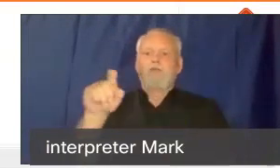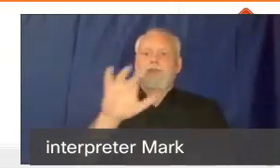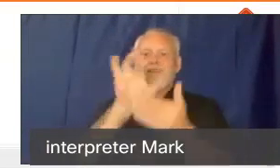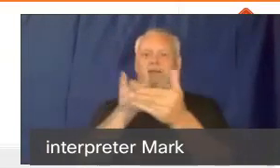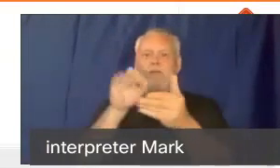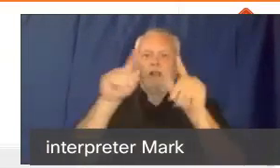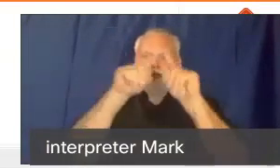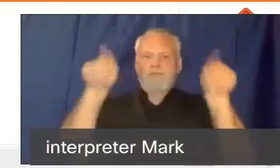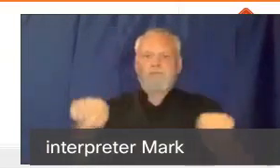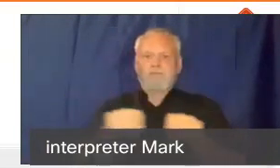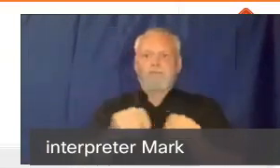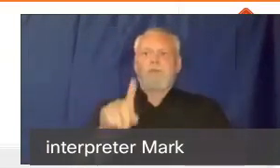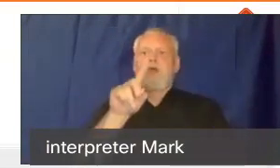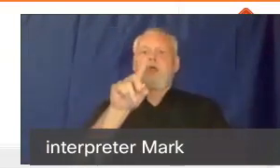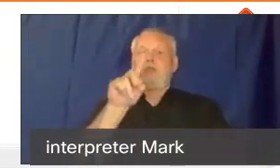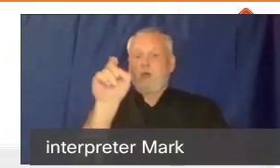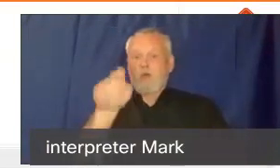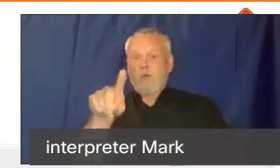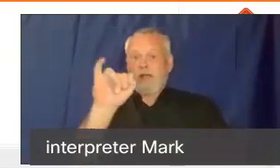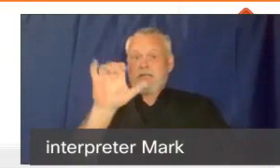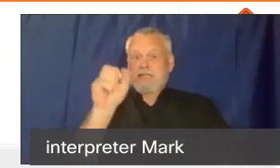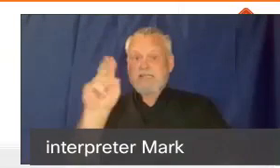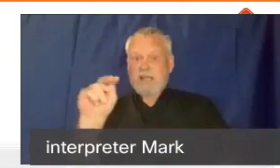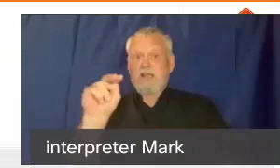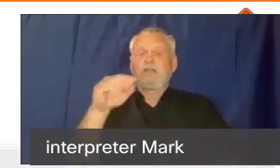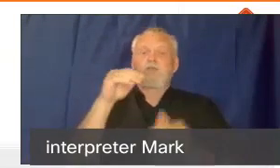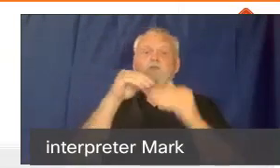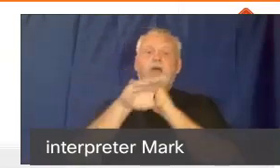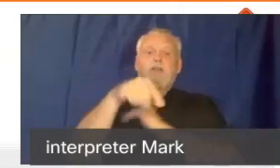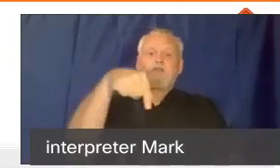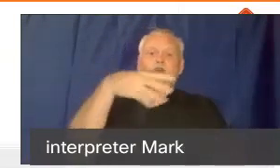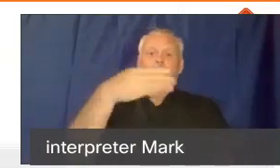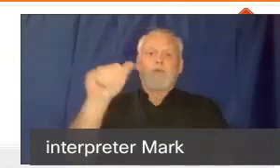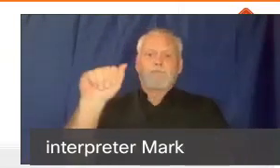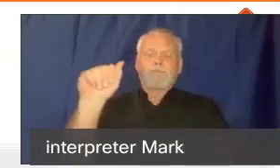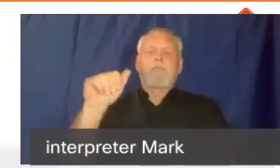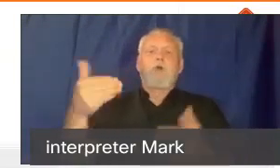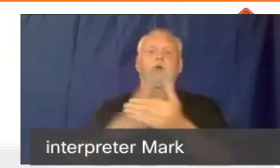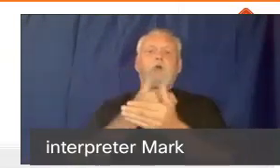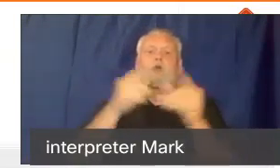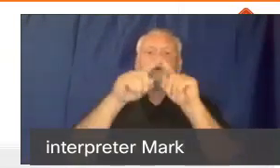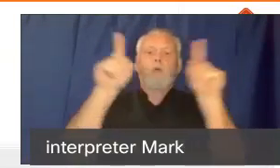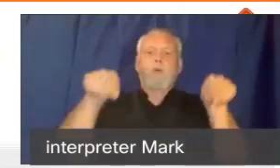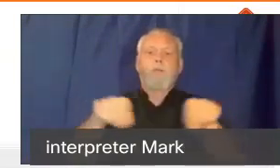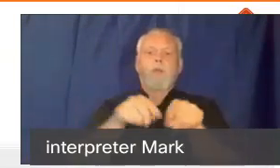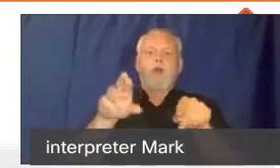Please click the question, Mark icon to access the Q and a. A new panel or window will appear in the field.